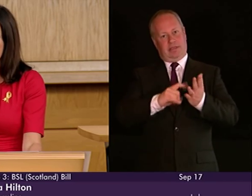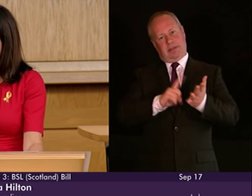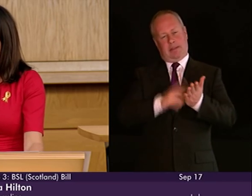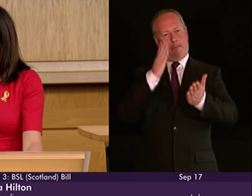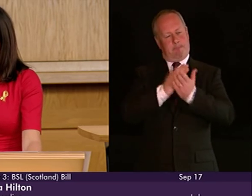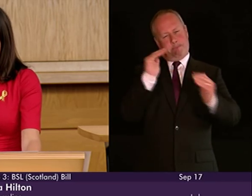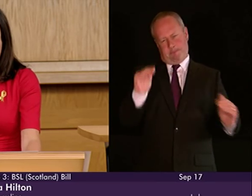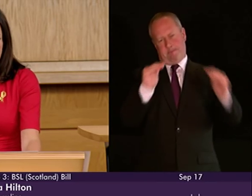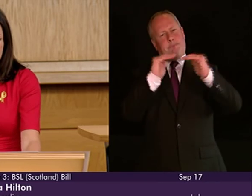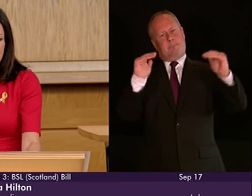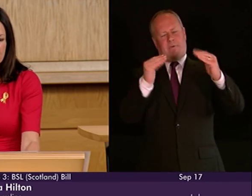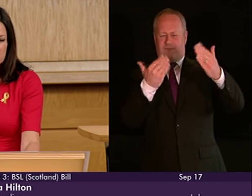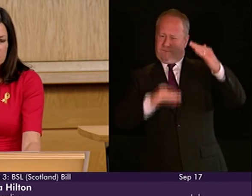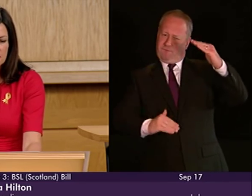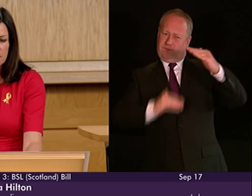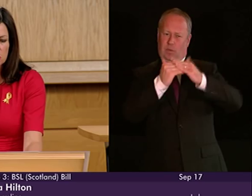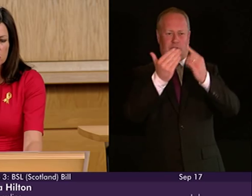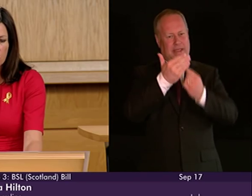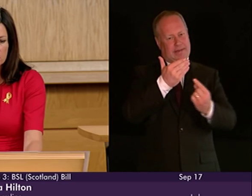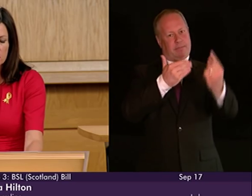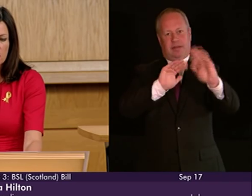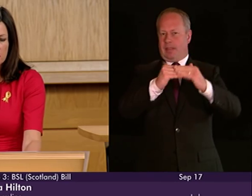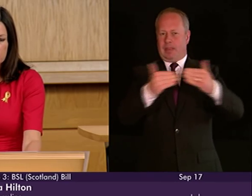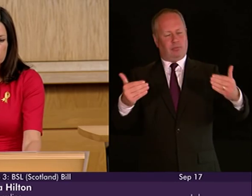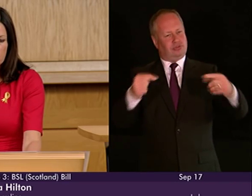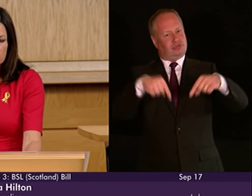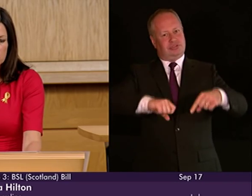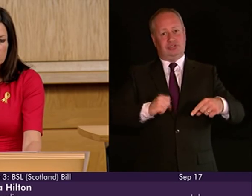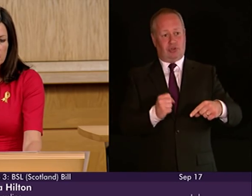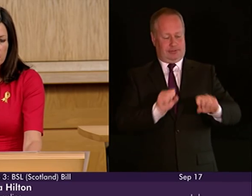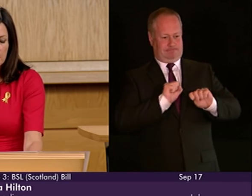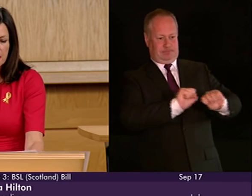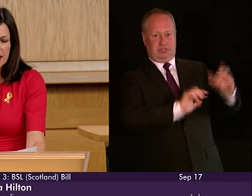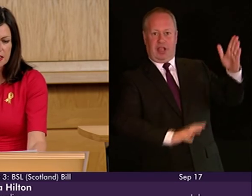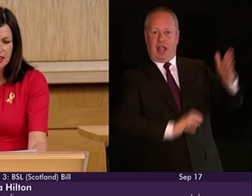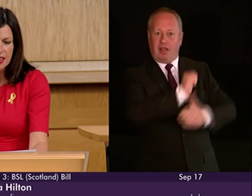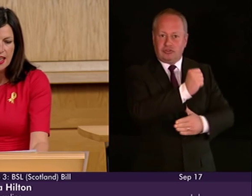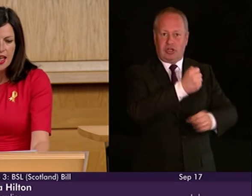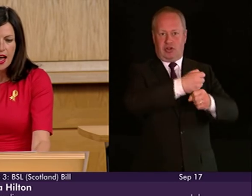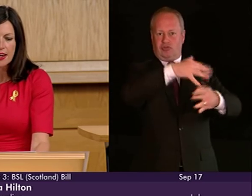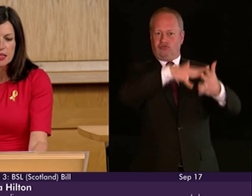as a fully independent and indigenous language of Scotland with its own culture, grammar and